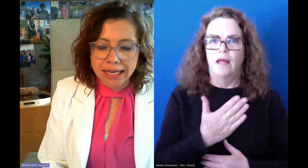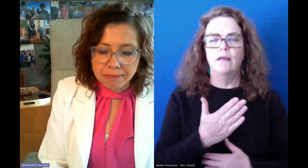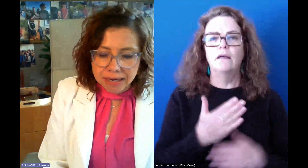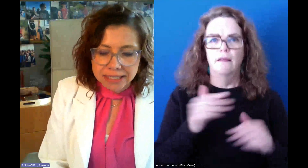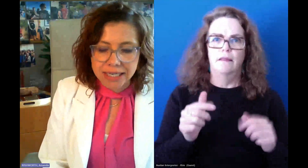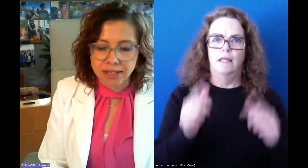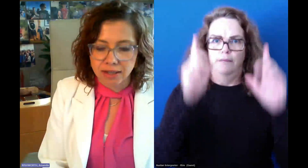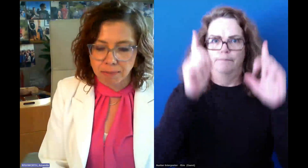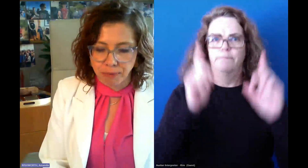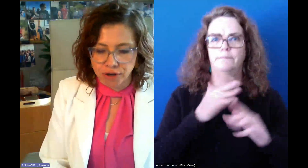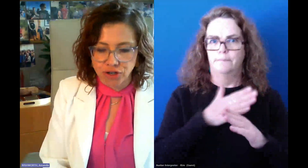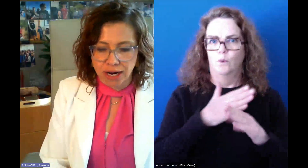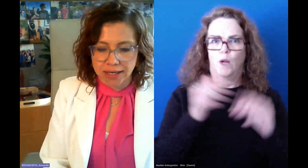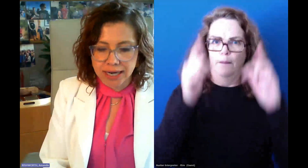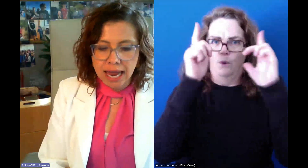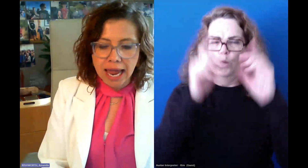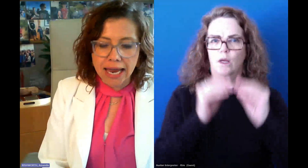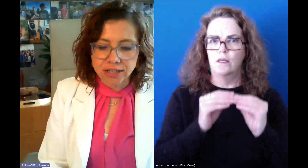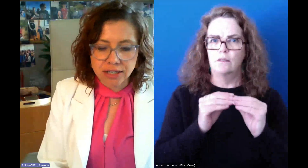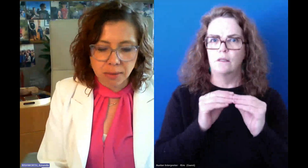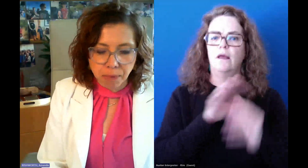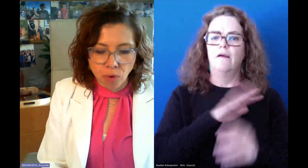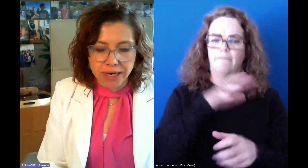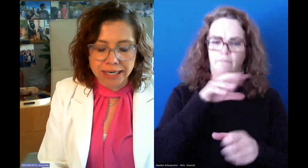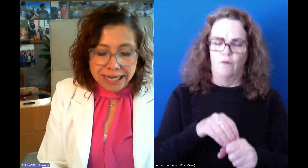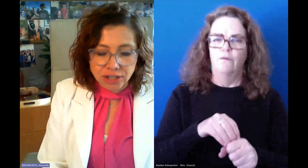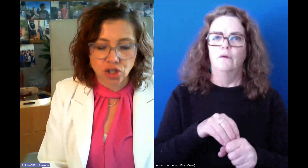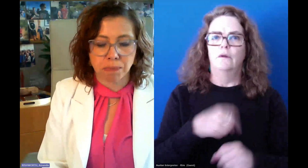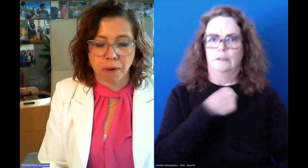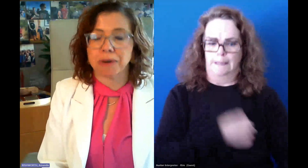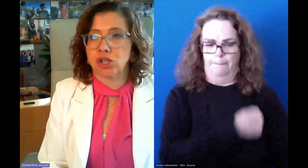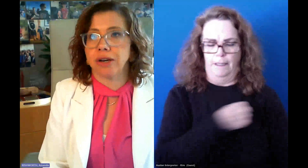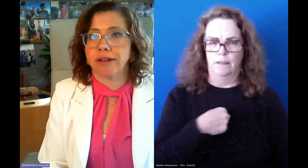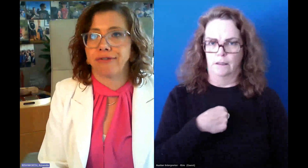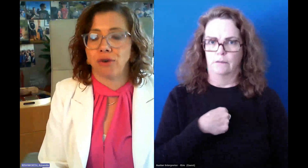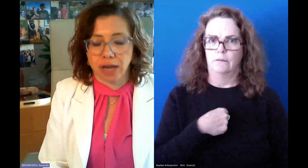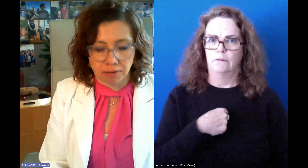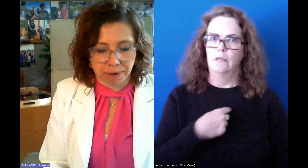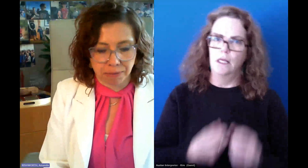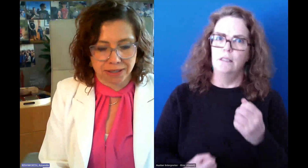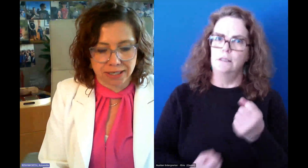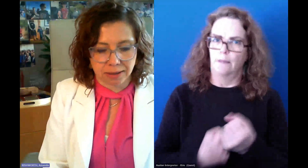and committed to the project and to supporting leadership opportunities for young people with